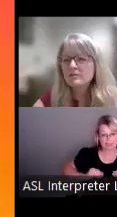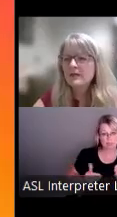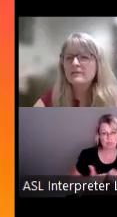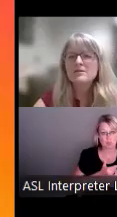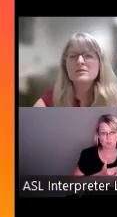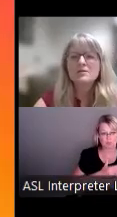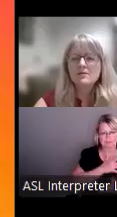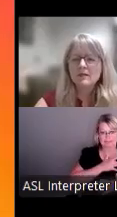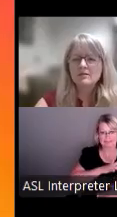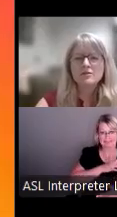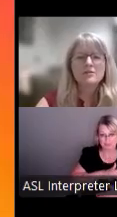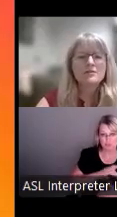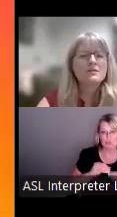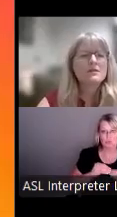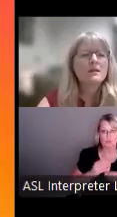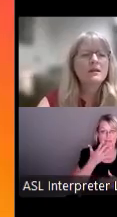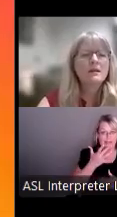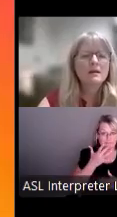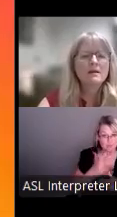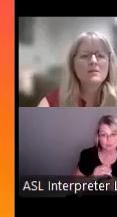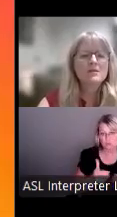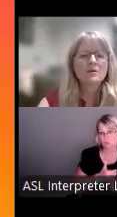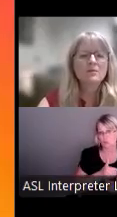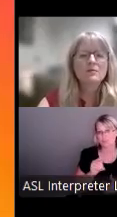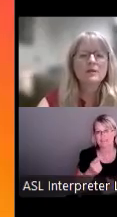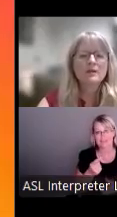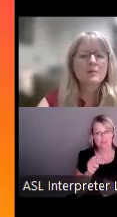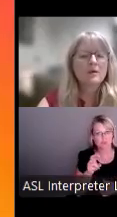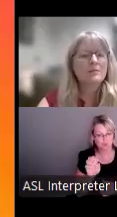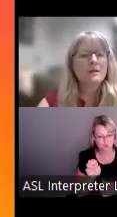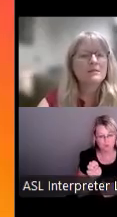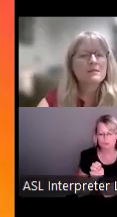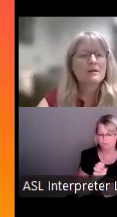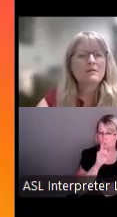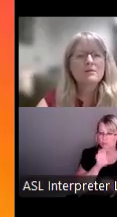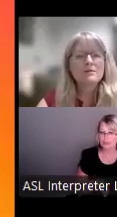new flavors new textures so really important piece of. Their